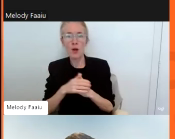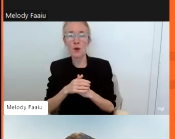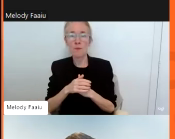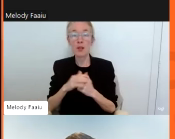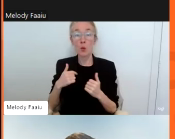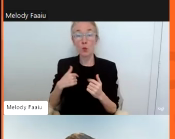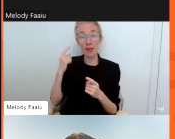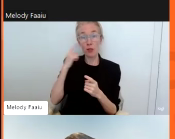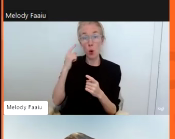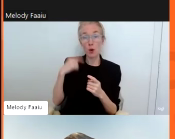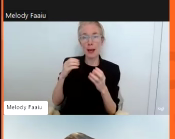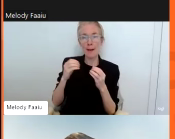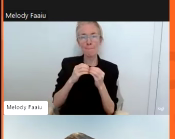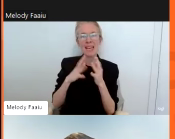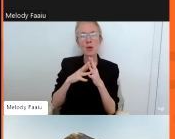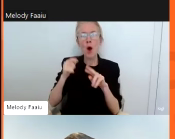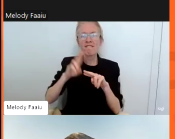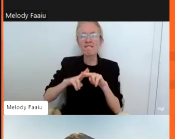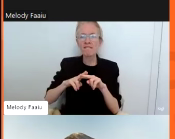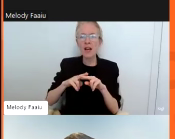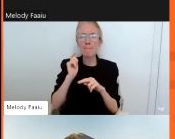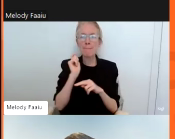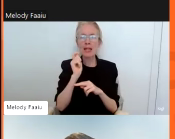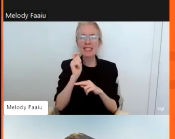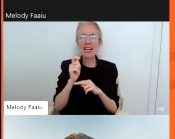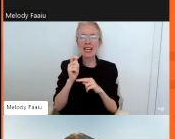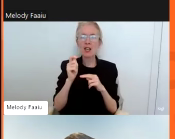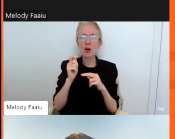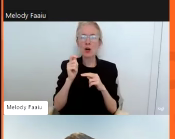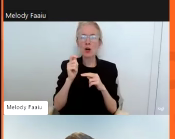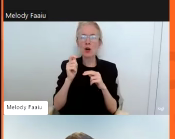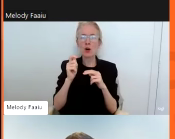warrant of fitness, that it would then become like all the other